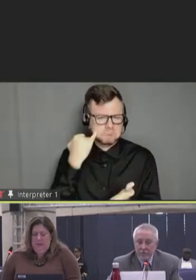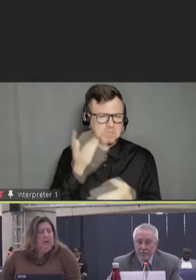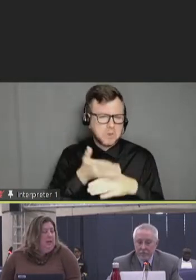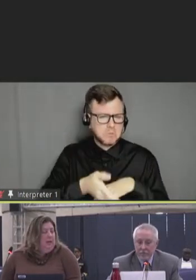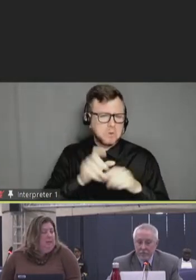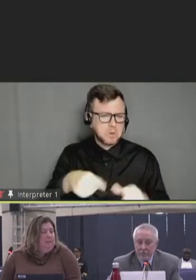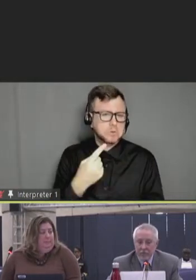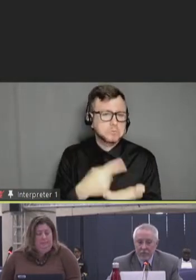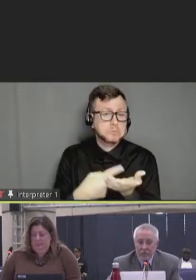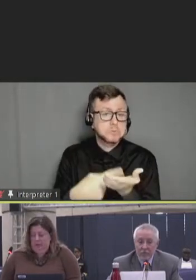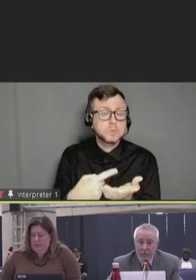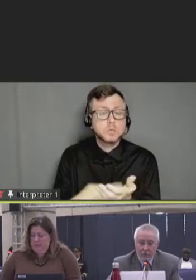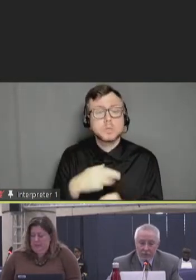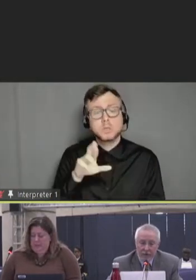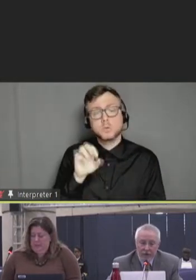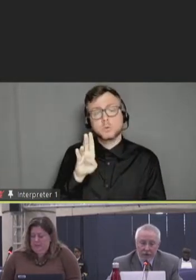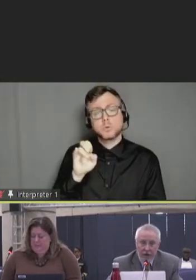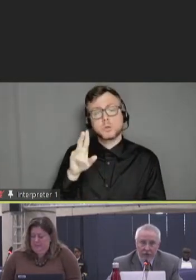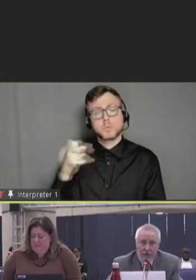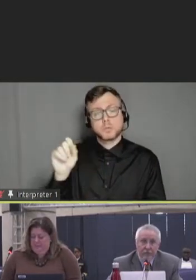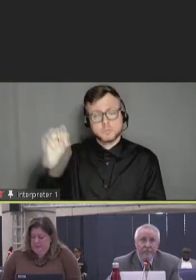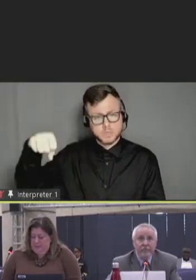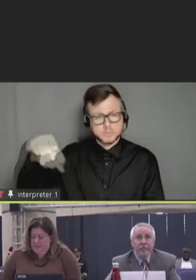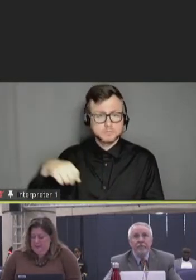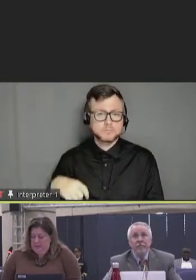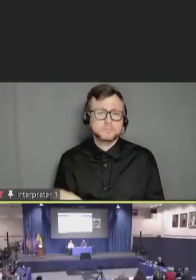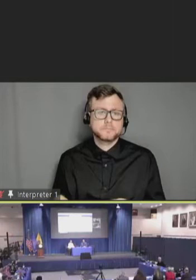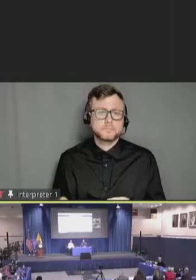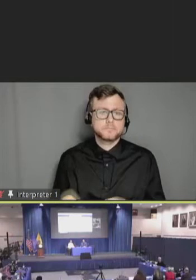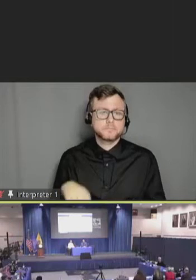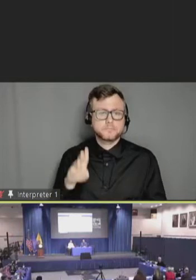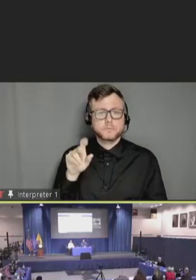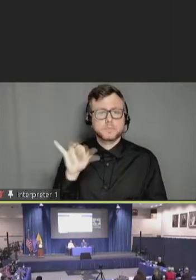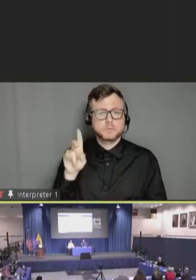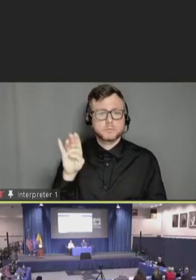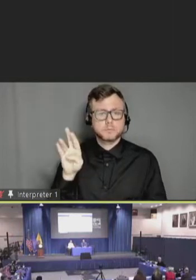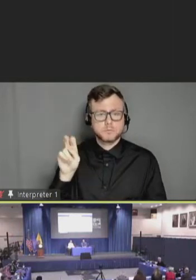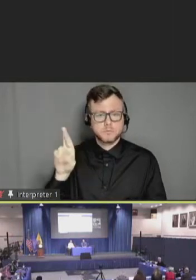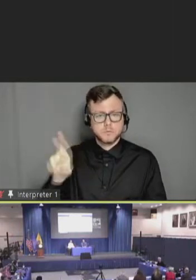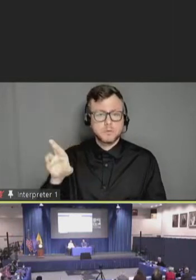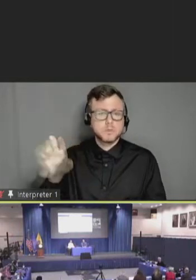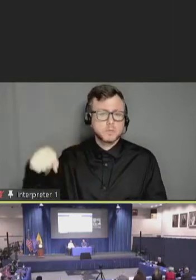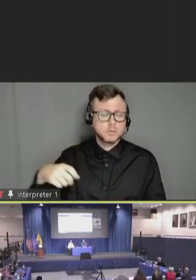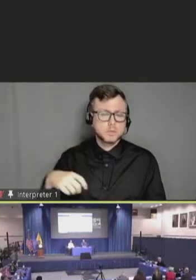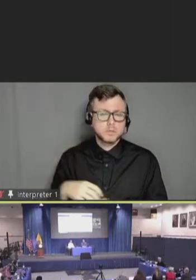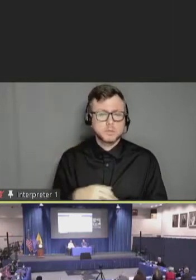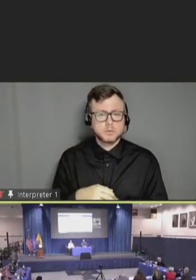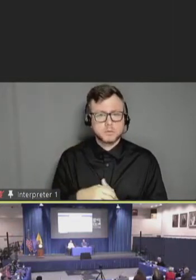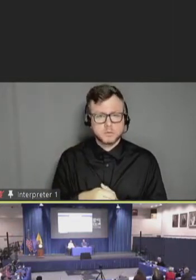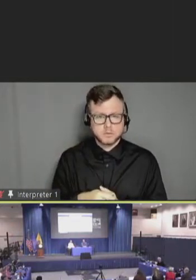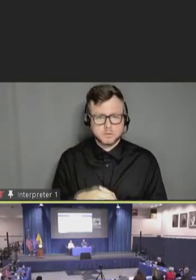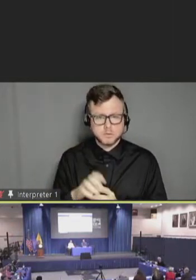Robert Hopkins? Robert Hopkins: Yes. Ann Aikin: Melody Butler? Melody Butler: Yes. Ann Aikin: Kris Ehresmann?